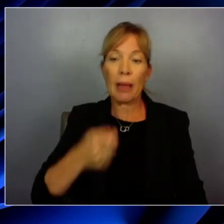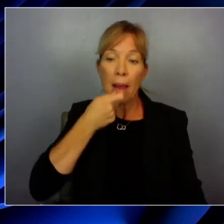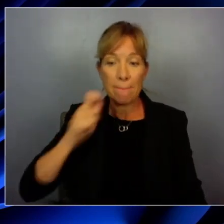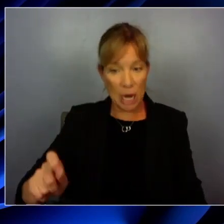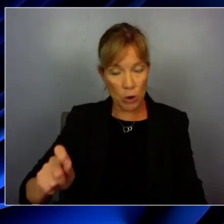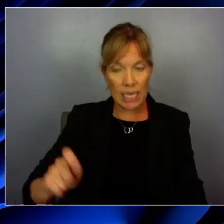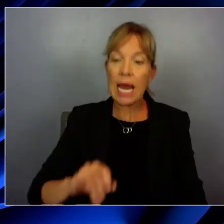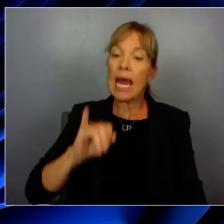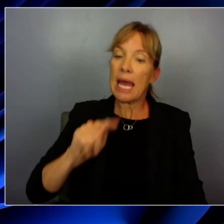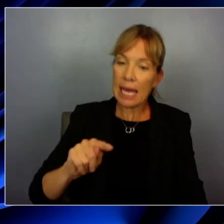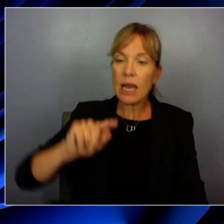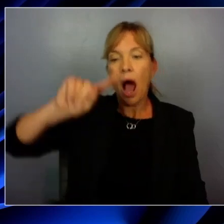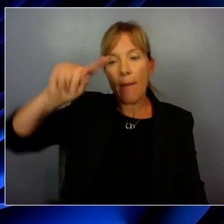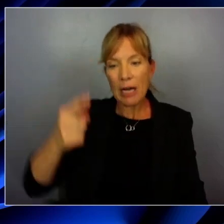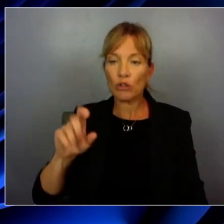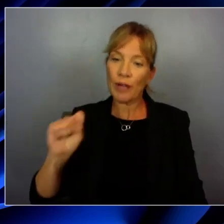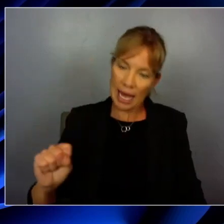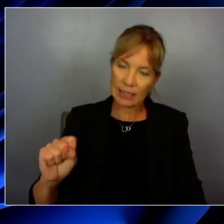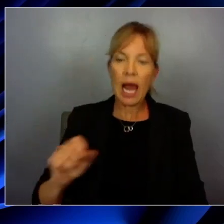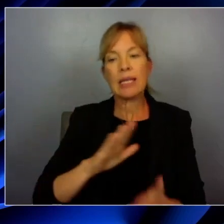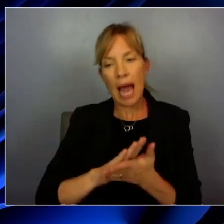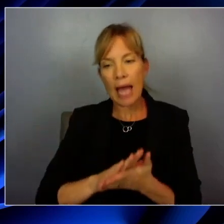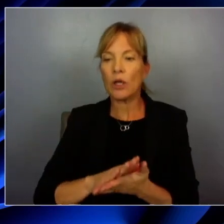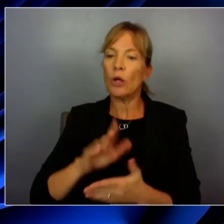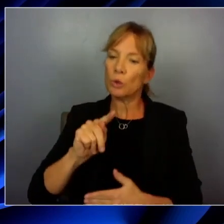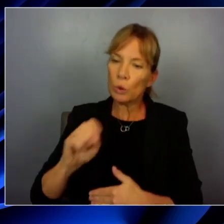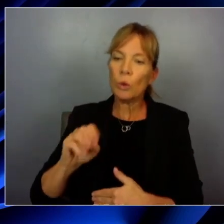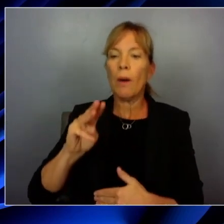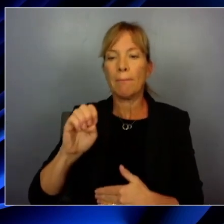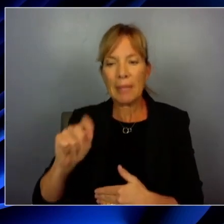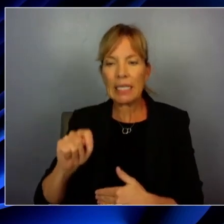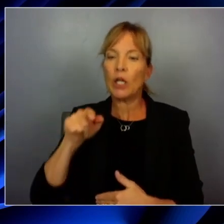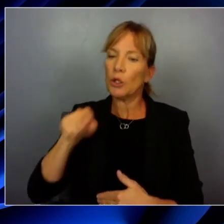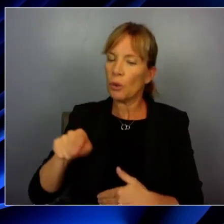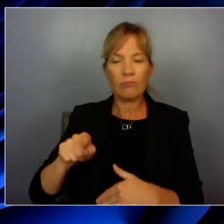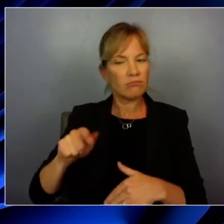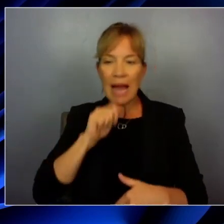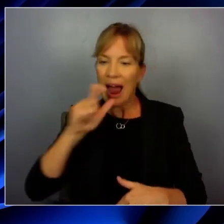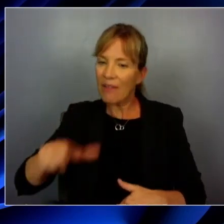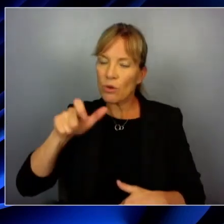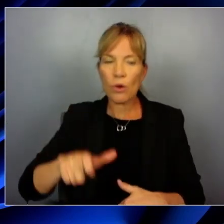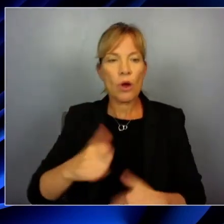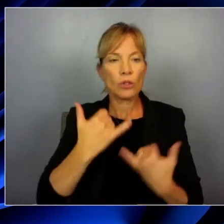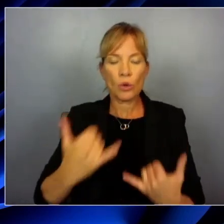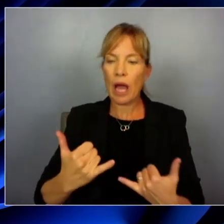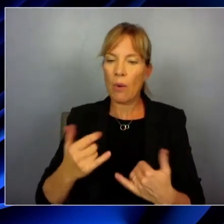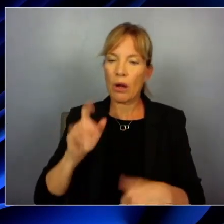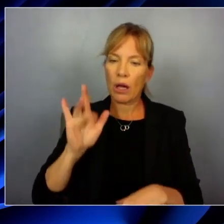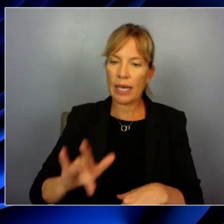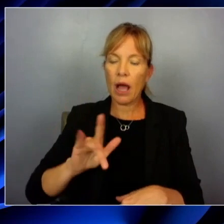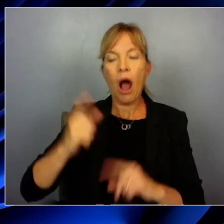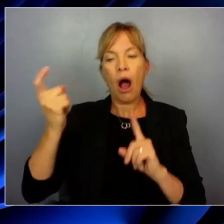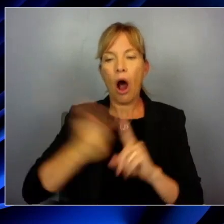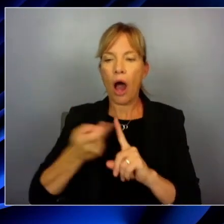Nice to meet you. You know those types of things so we're gonna turn on auto punctuation. Give us a give us a go here Hector.